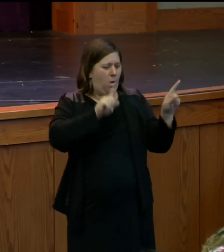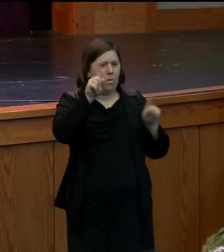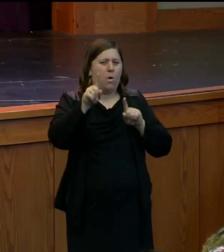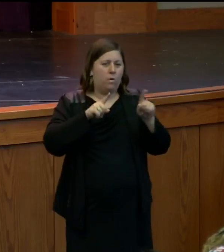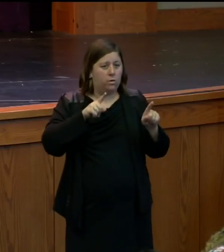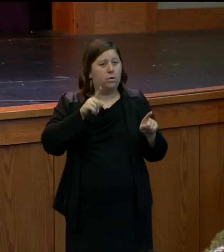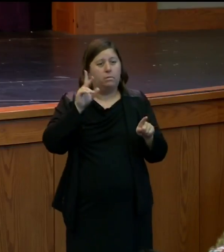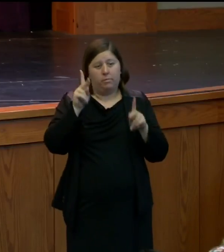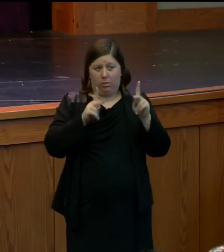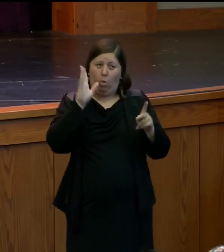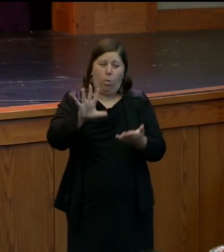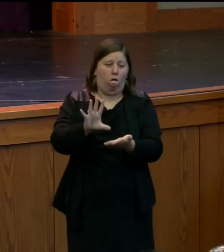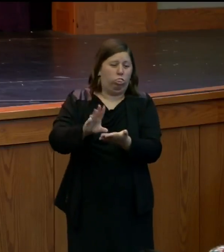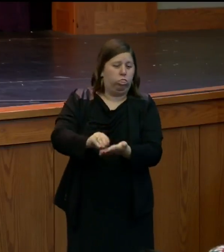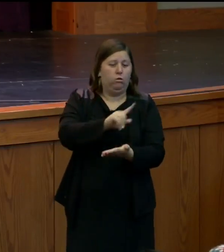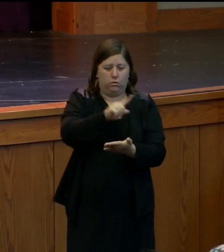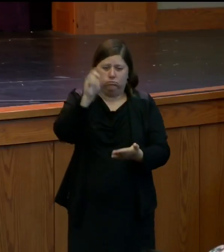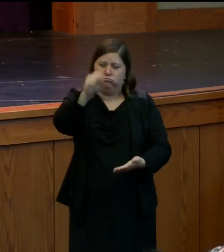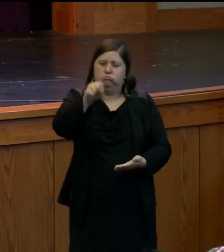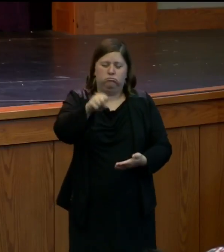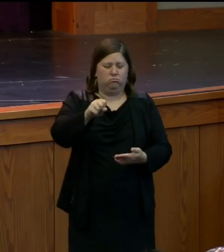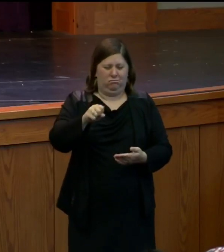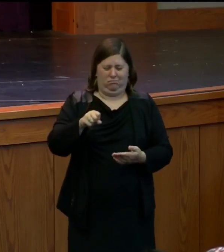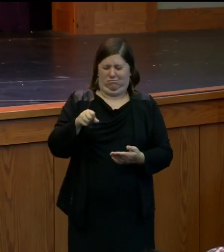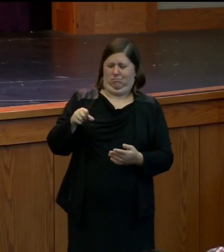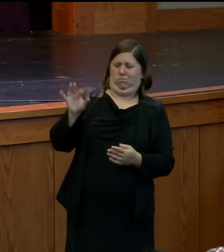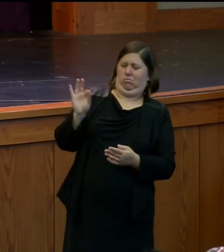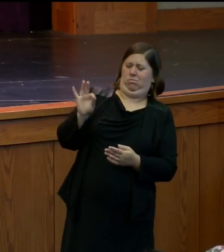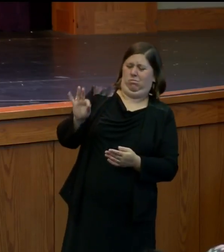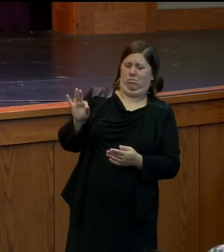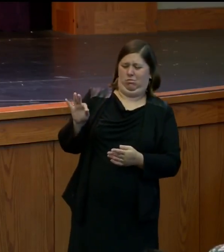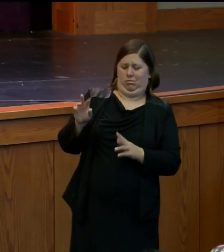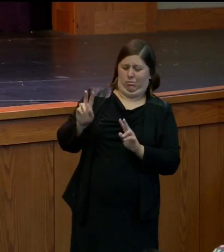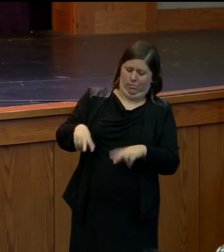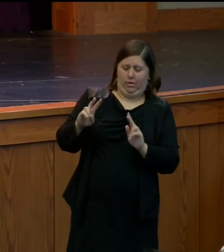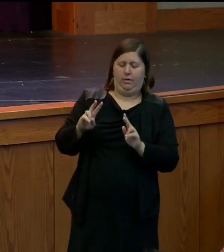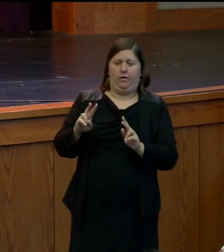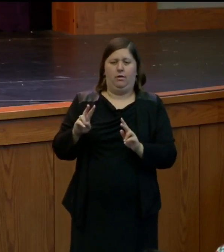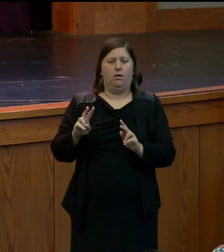GET HURT, YOU WILL BE TALKED TO LIKE YOU WEREN'T WORTH A DAMN,